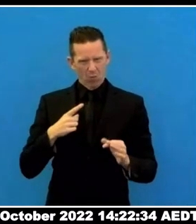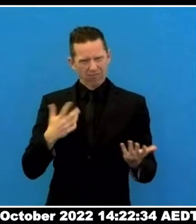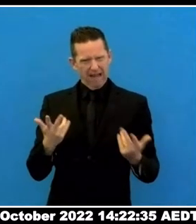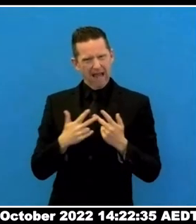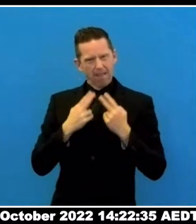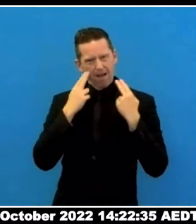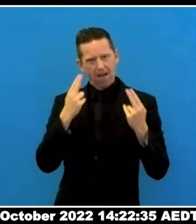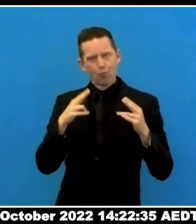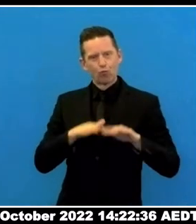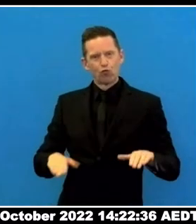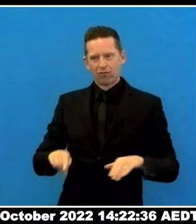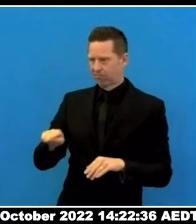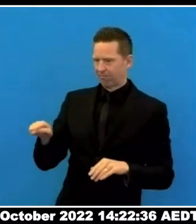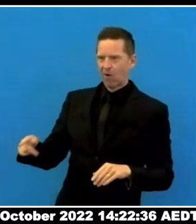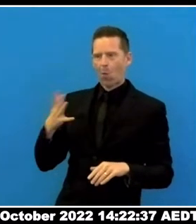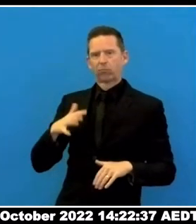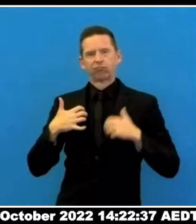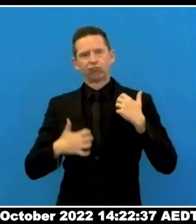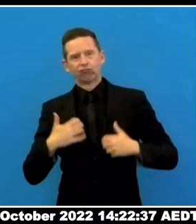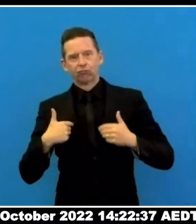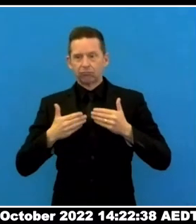want to go out and play in the backyard.